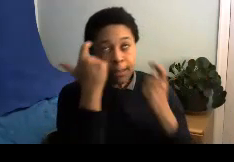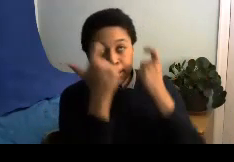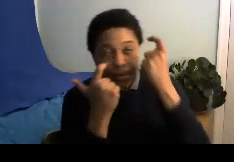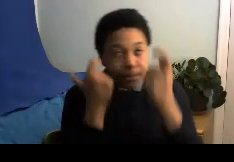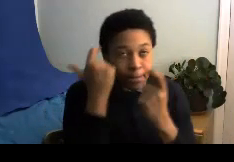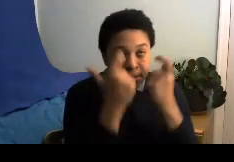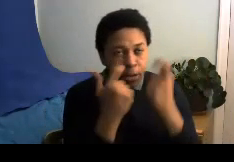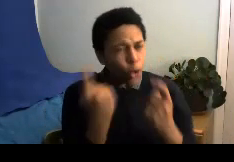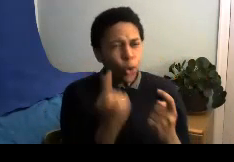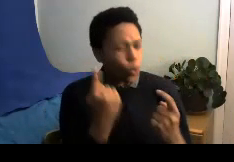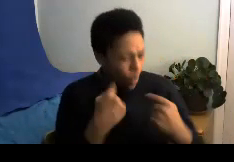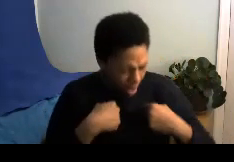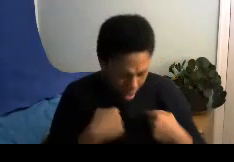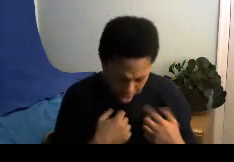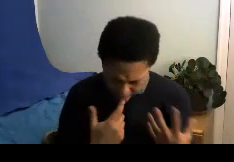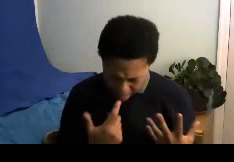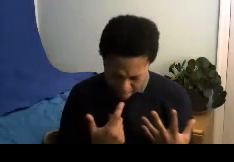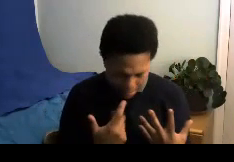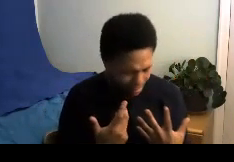of, like moving from scene to scene and sort of being shaped